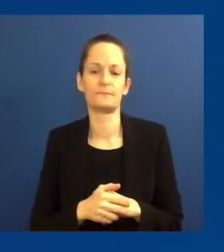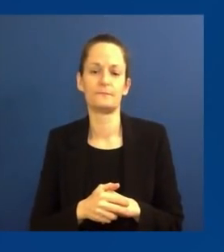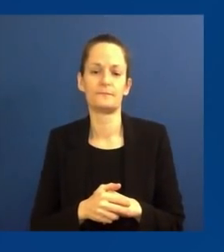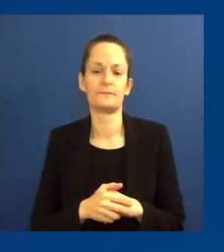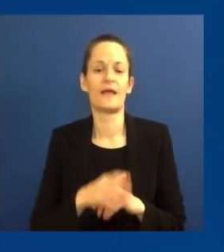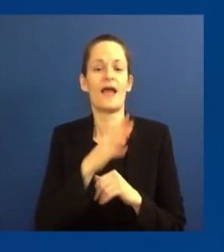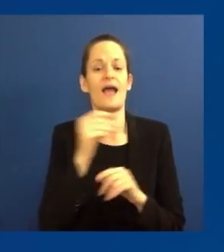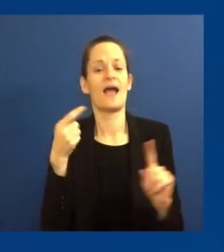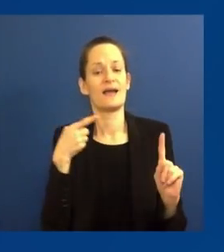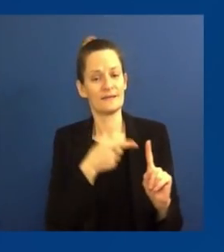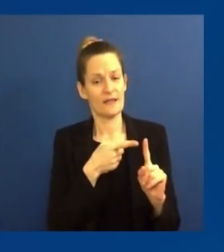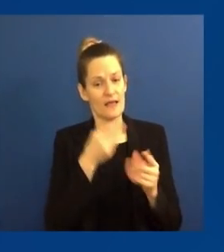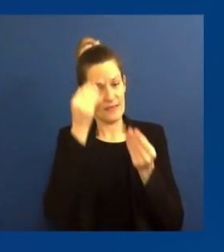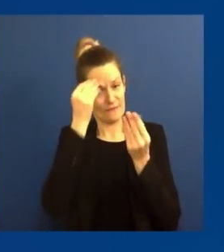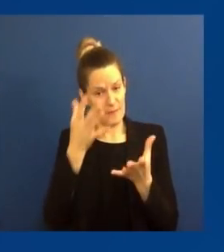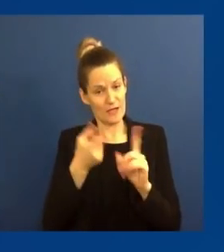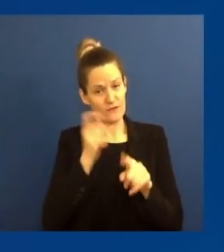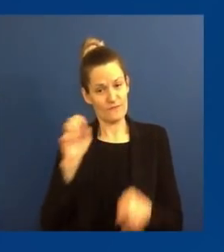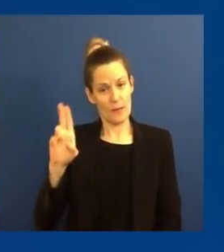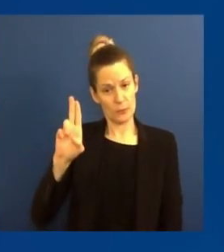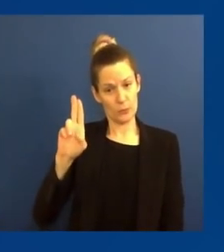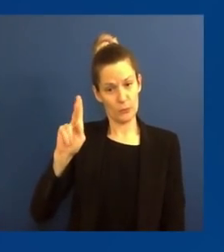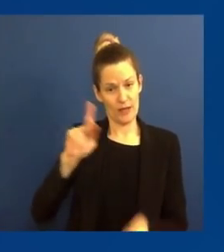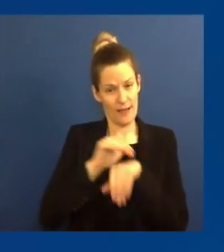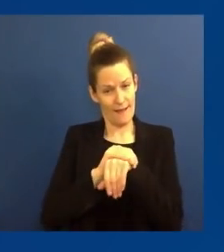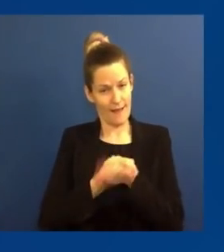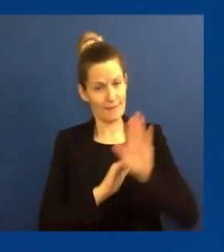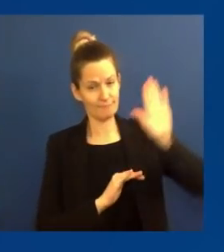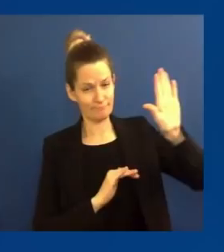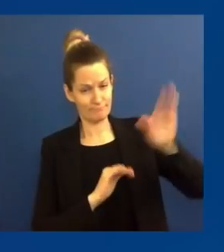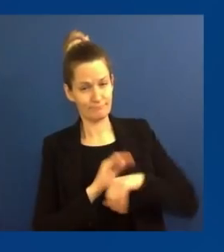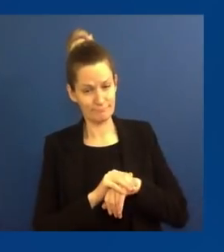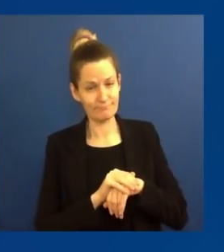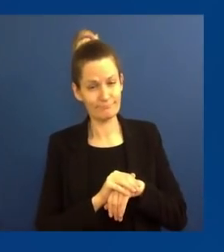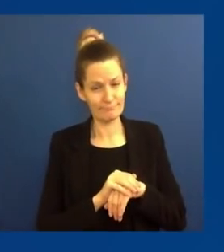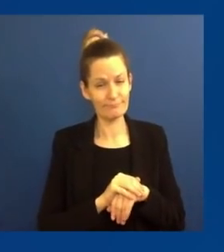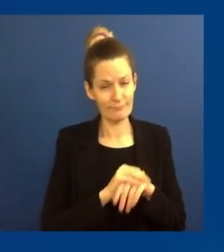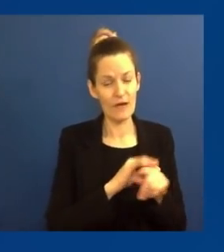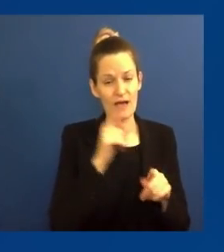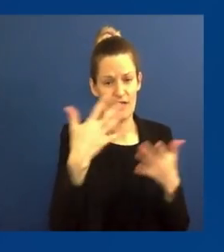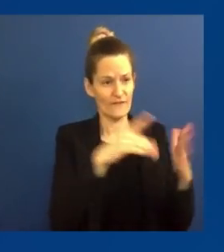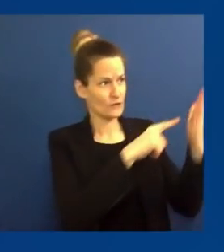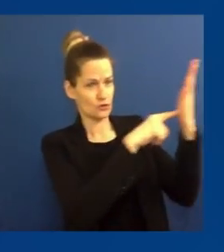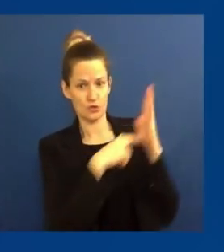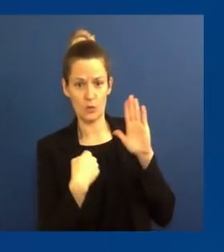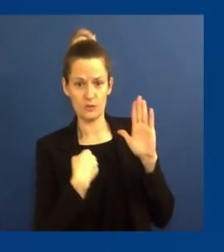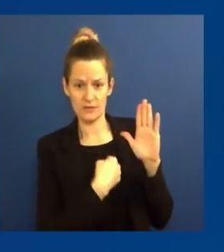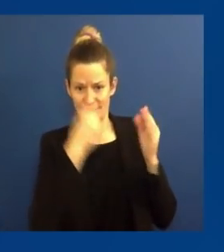She showed us data from the United States. They're very similar. If you look at just symptomatic infection on the left,